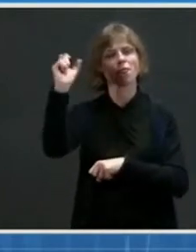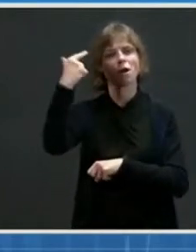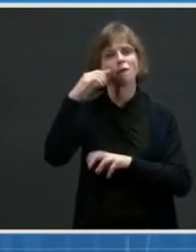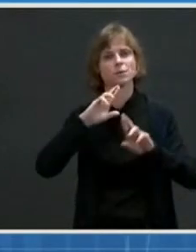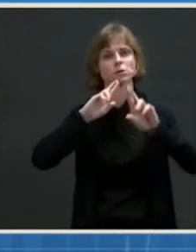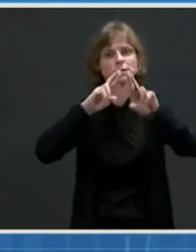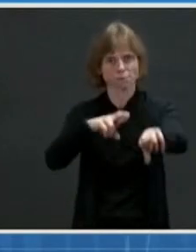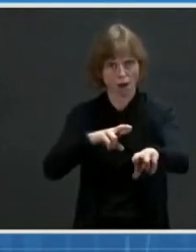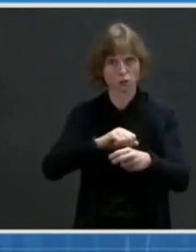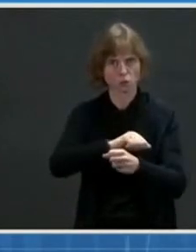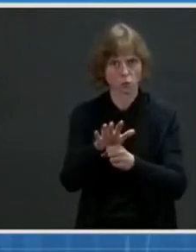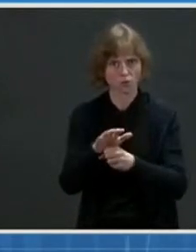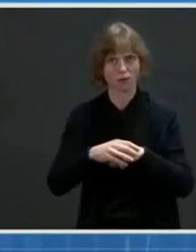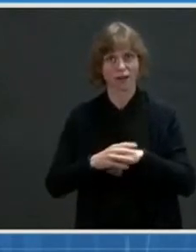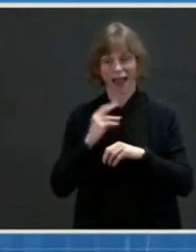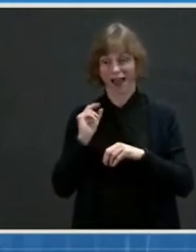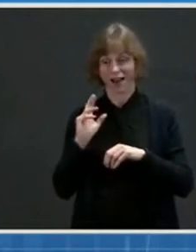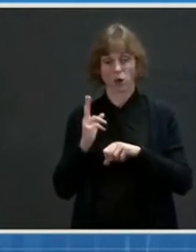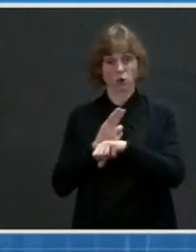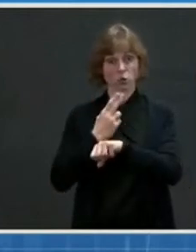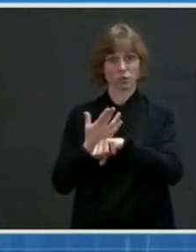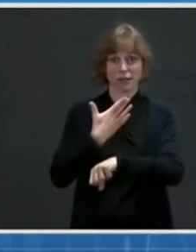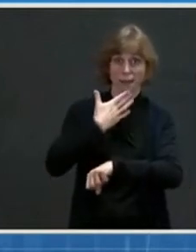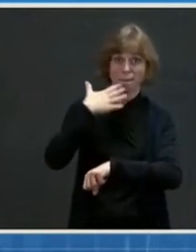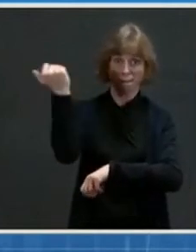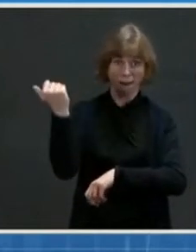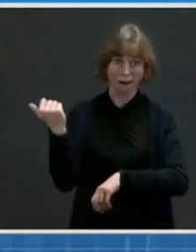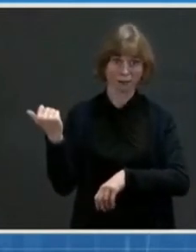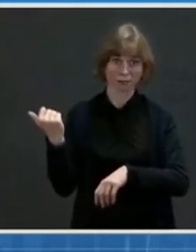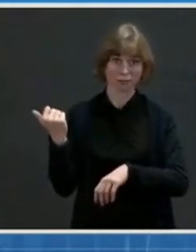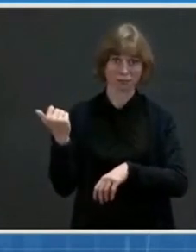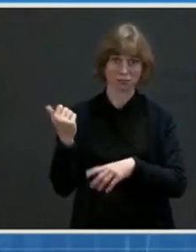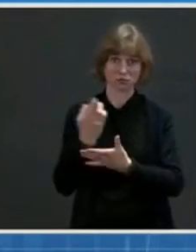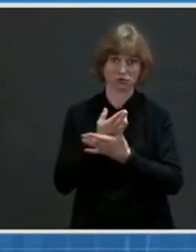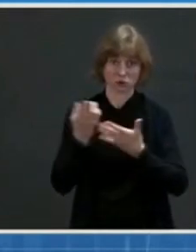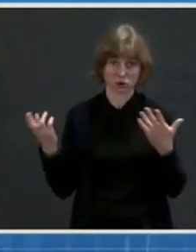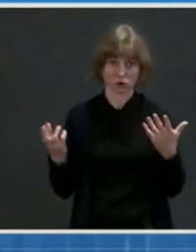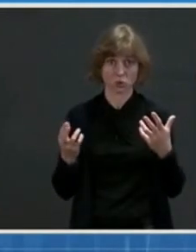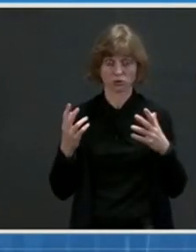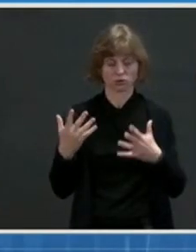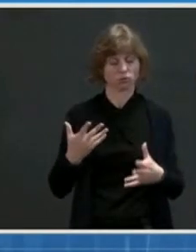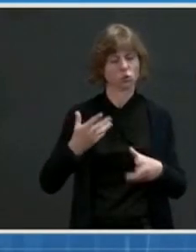ON NOT ONLY A WHOLE GOVERNMENT RESPONSE, BUT TO LEVERAGE THE